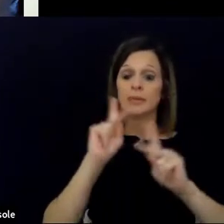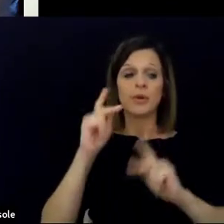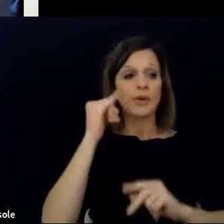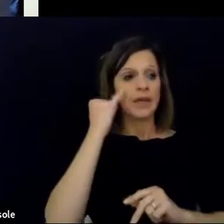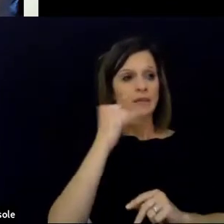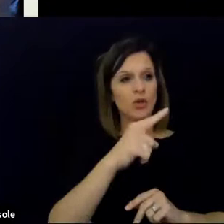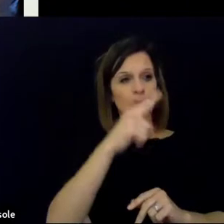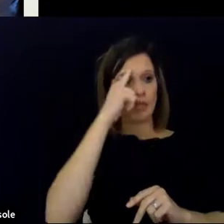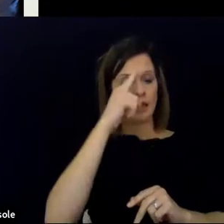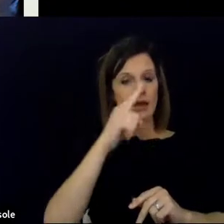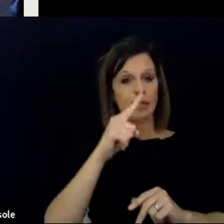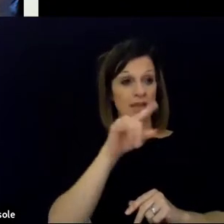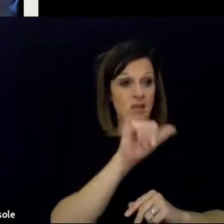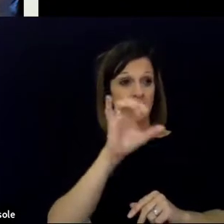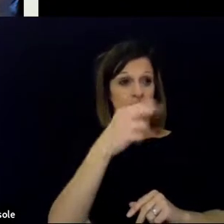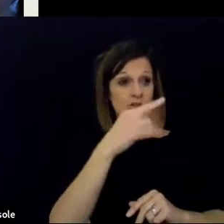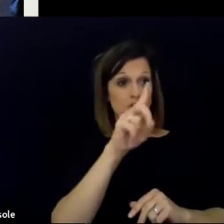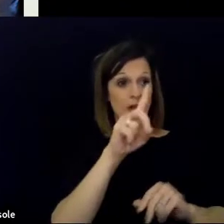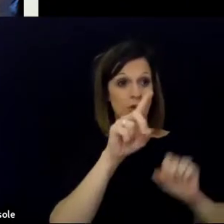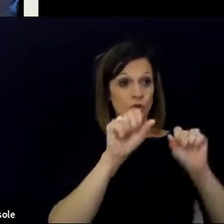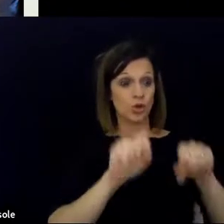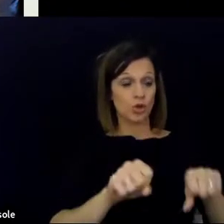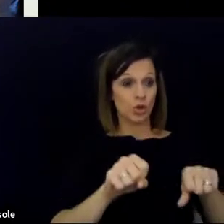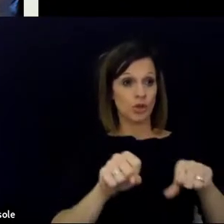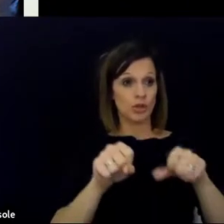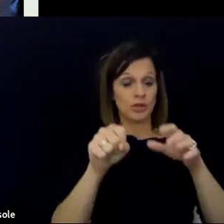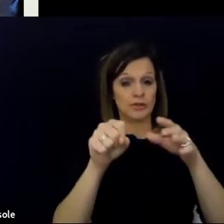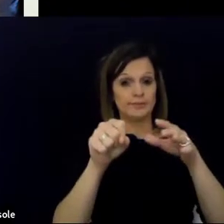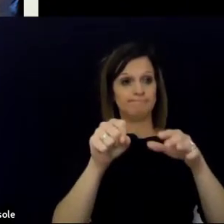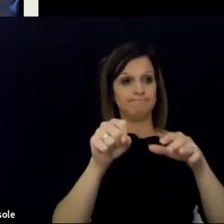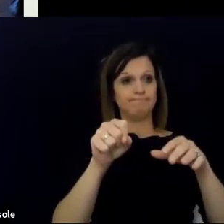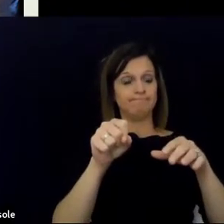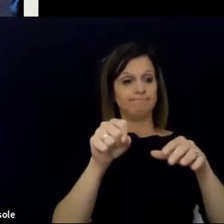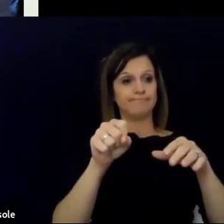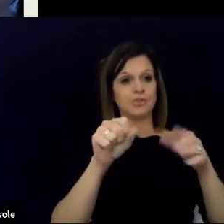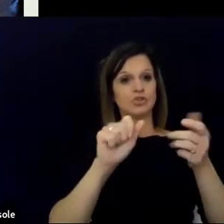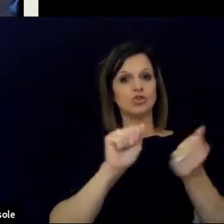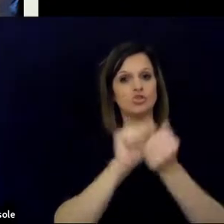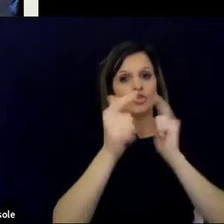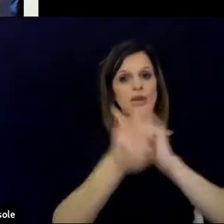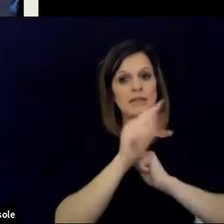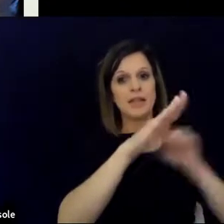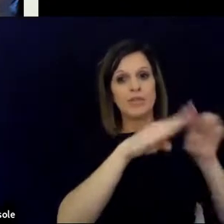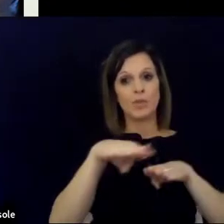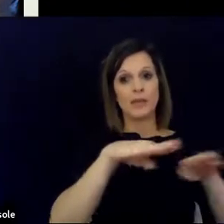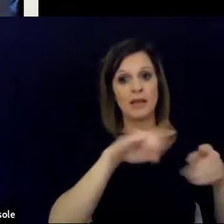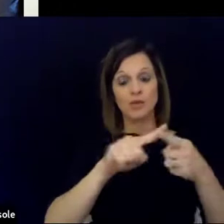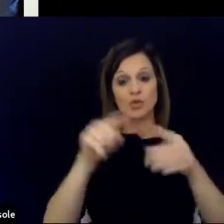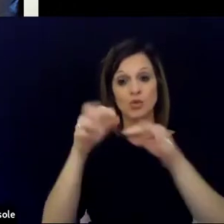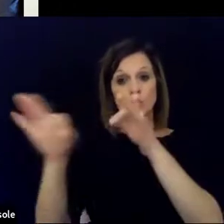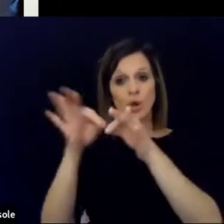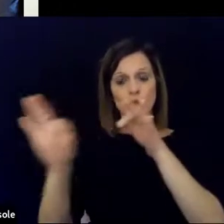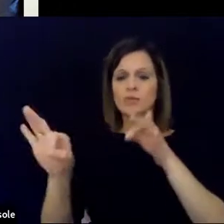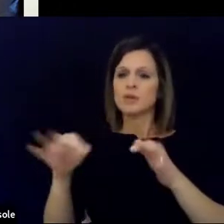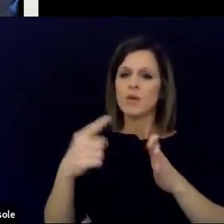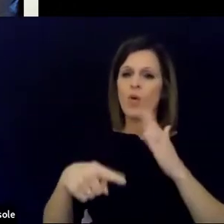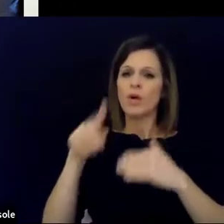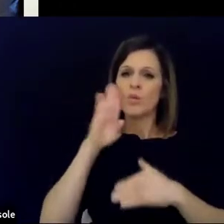into words they would be saying? Would they be saying, I need to be left alone right now,